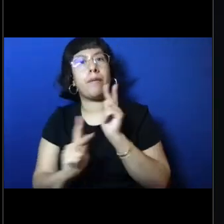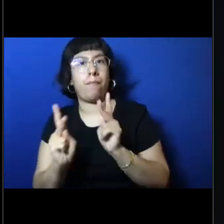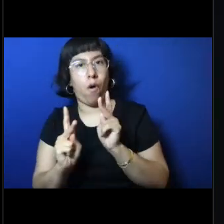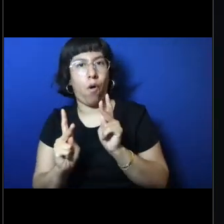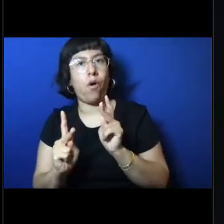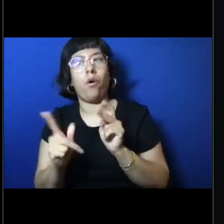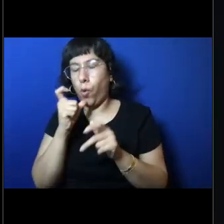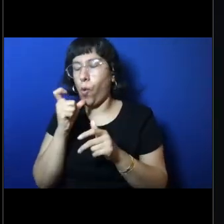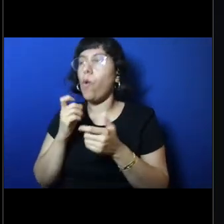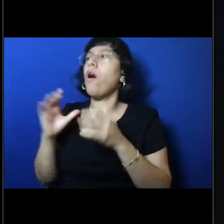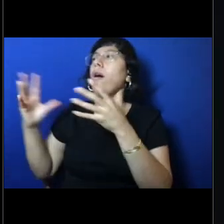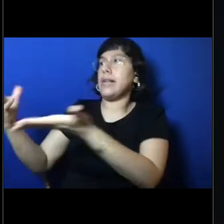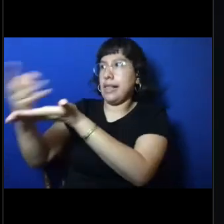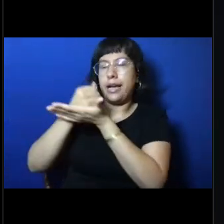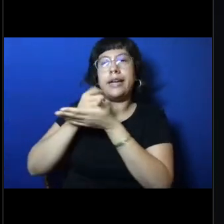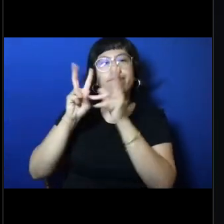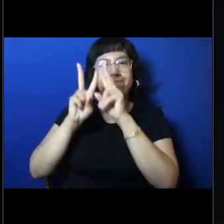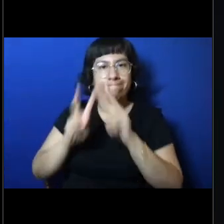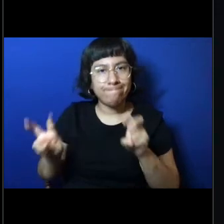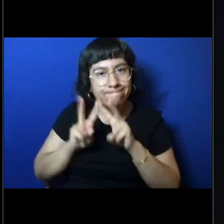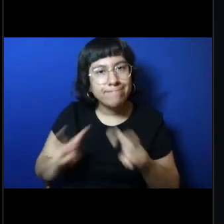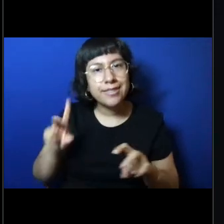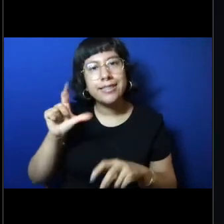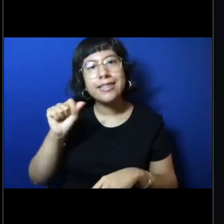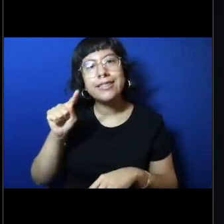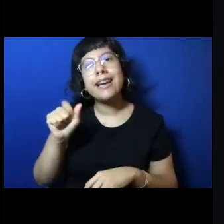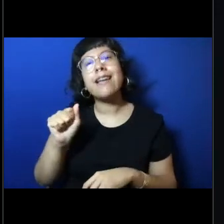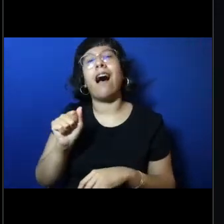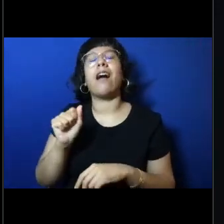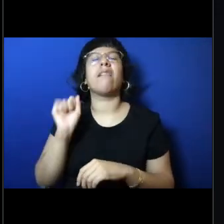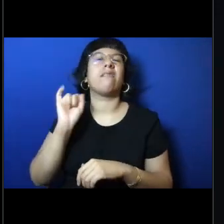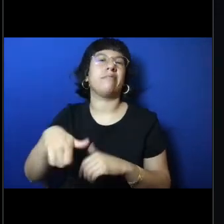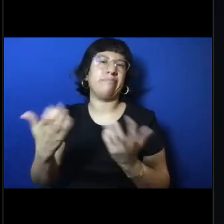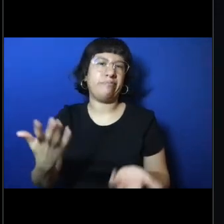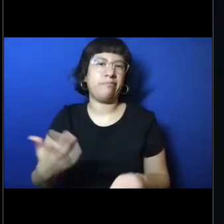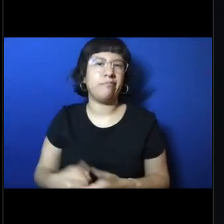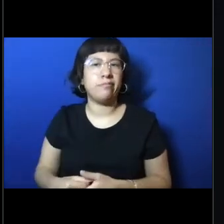and then putting it into the bottles. [Nicole] And then a final question, Katya asks.